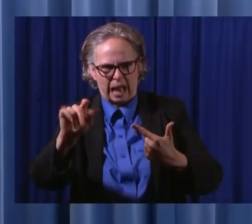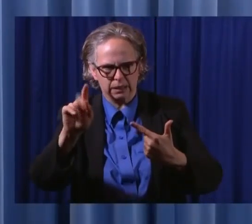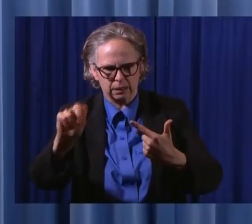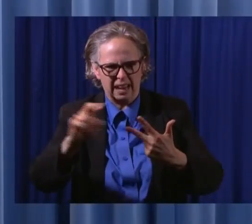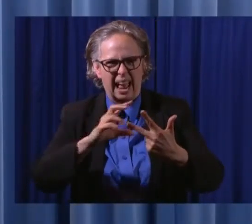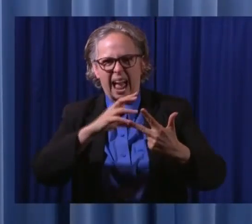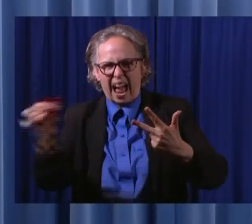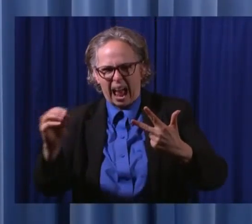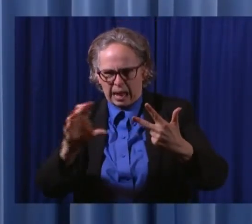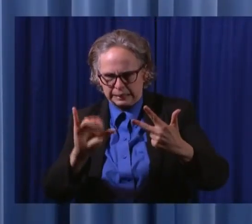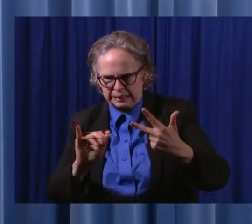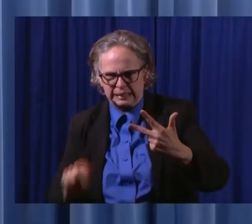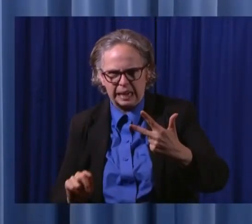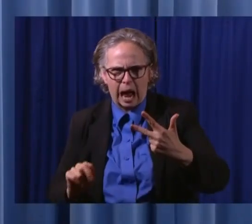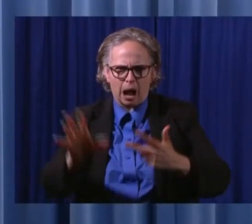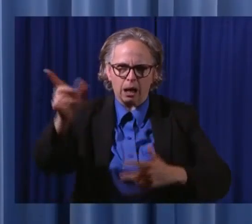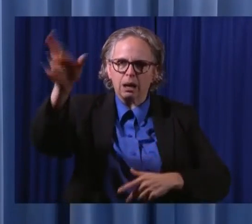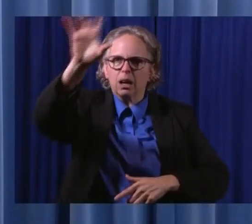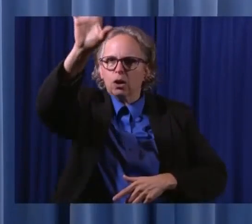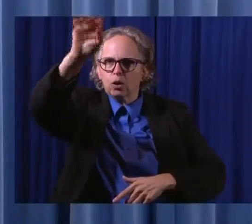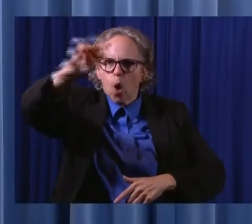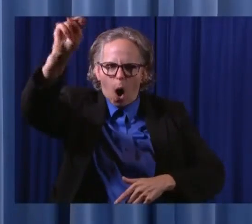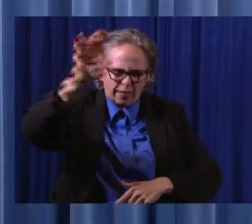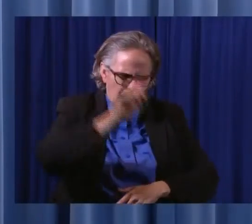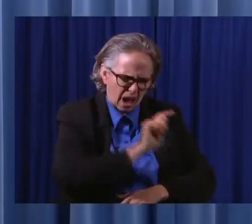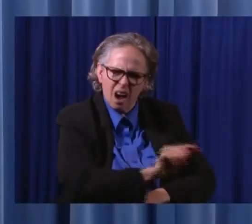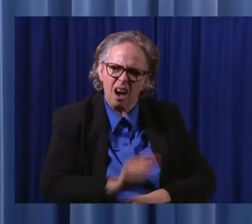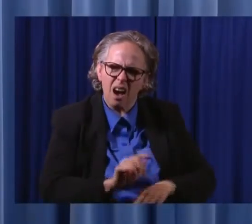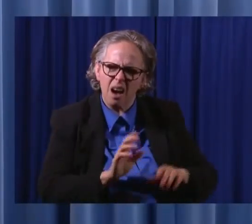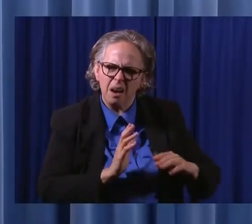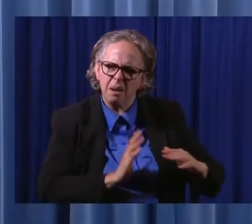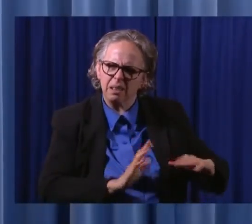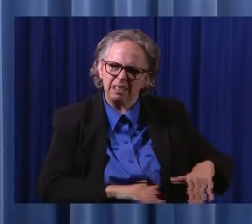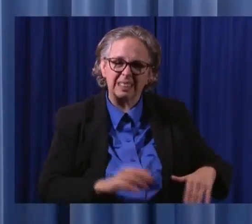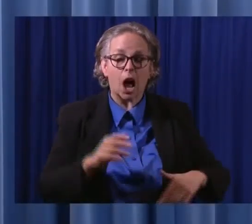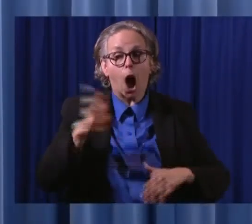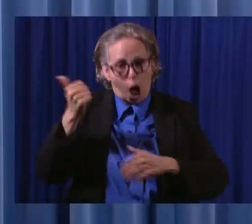TWO, THREE AND SIX, CLEVELAND, DAYTON, CINCINNATI, THOSE REGIONS.